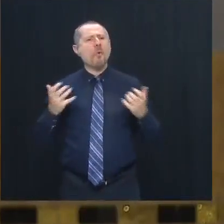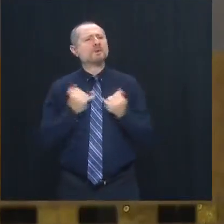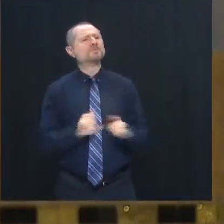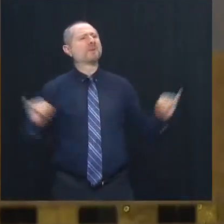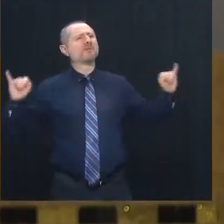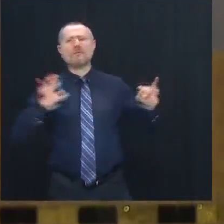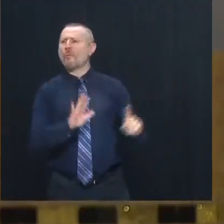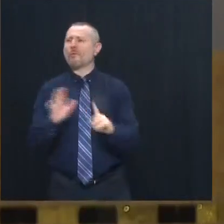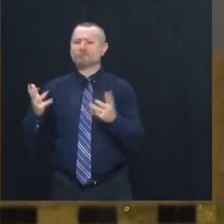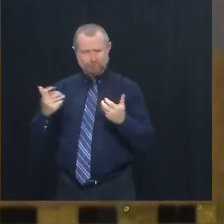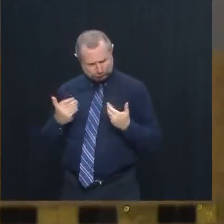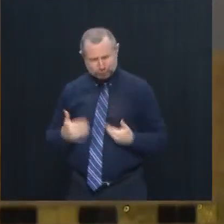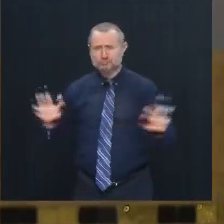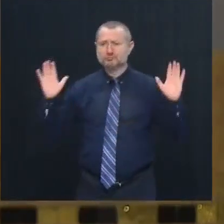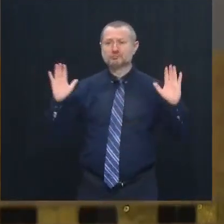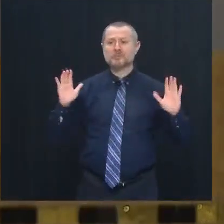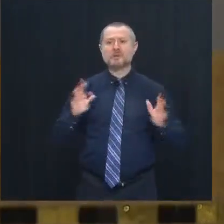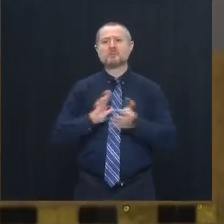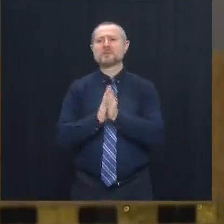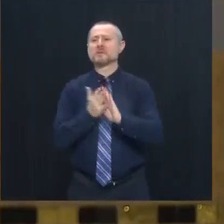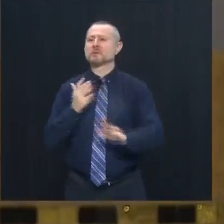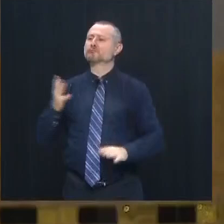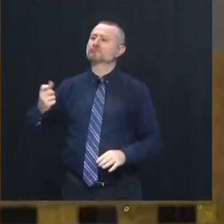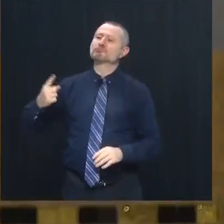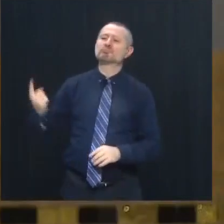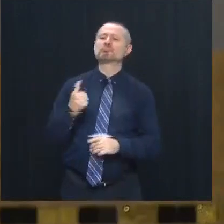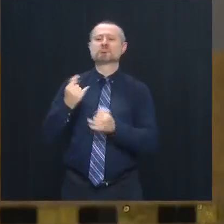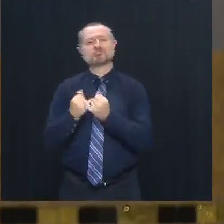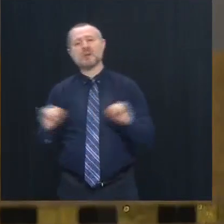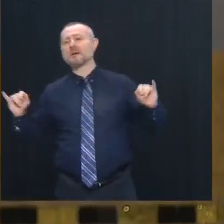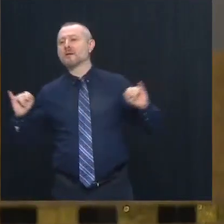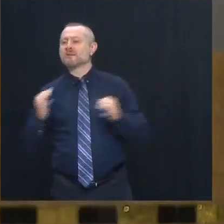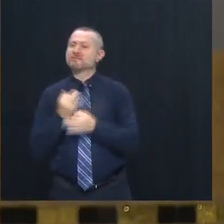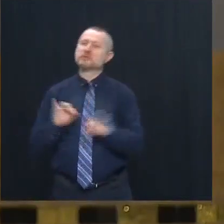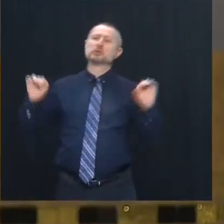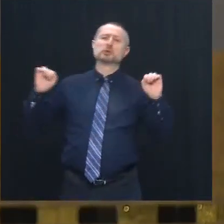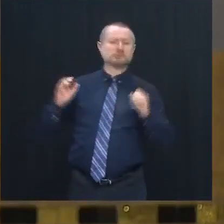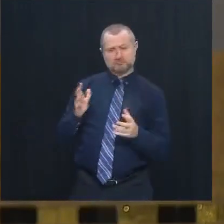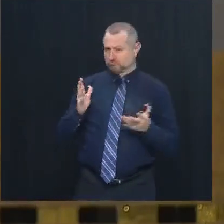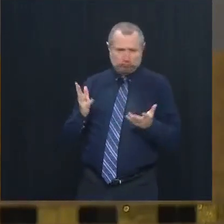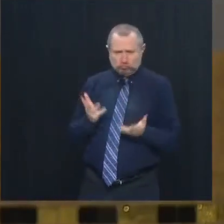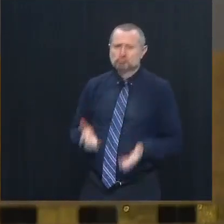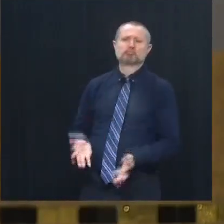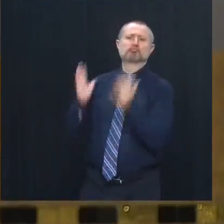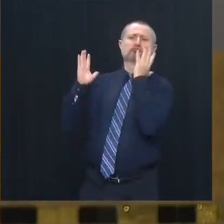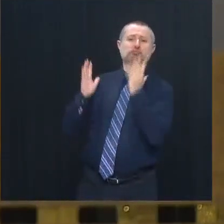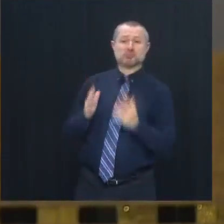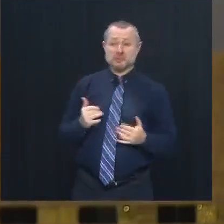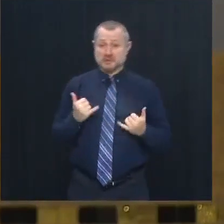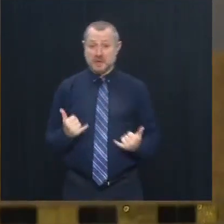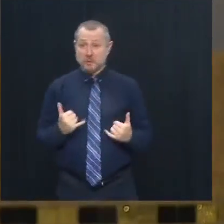AND THEY HAD FLOWN THE NEST TO MAKE THEIR OWN WAY BECAUSE THEY